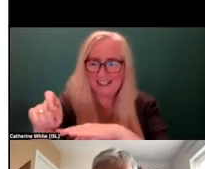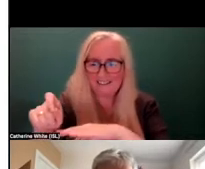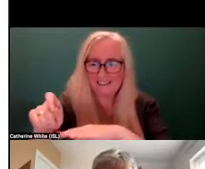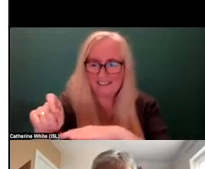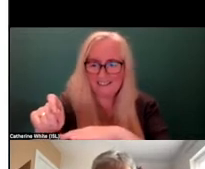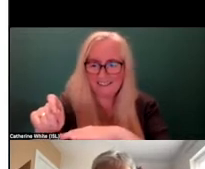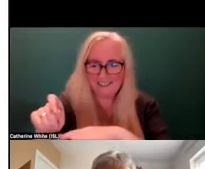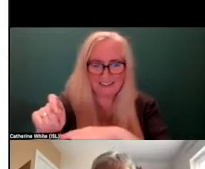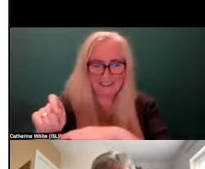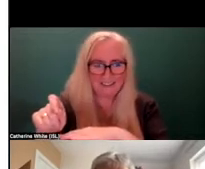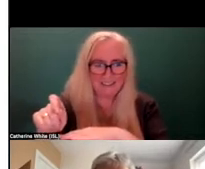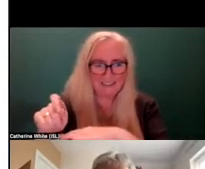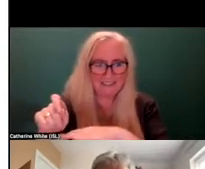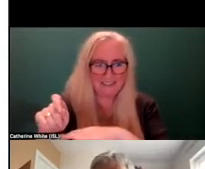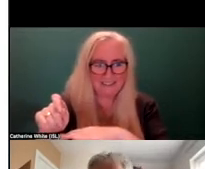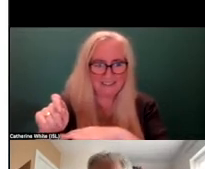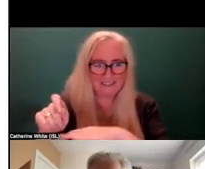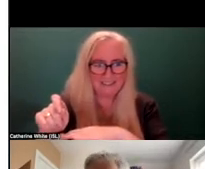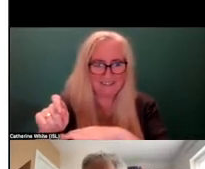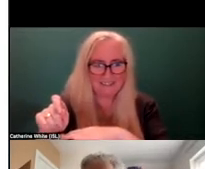at the turn of the century. My French isn't great...